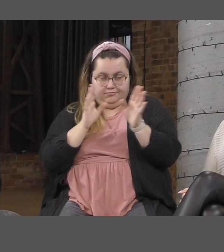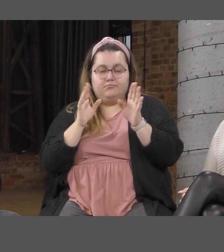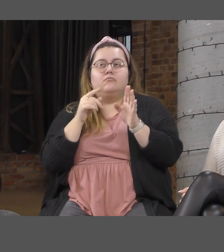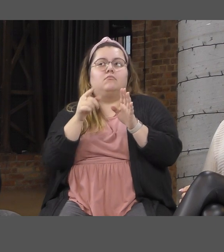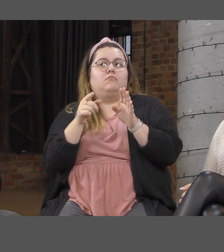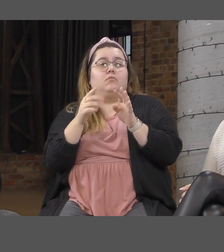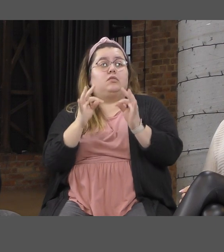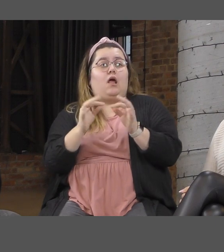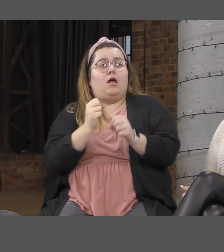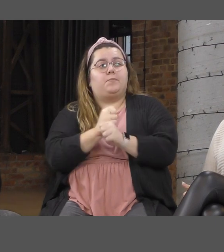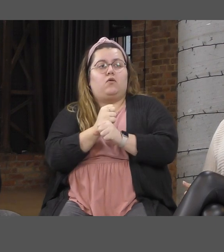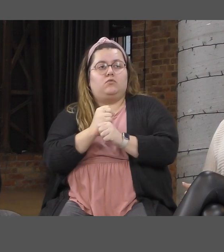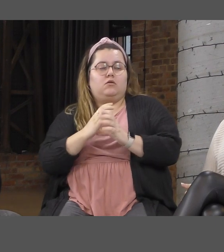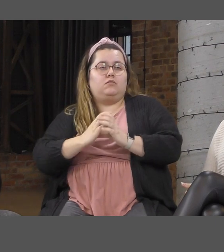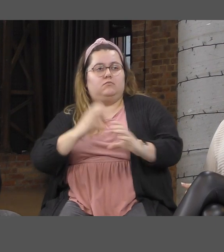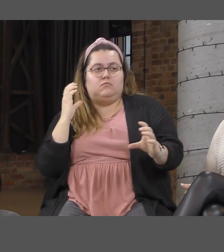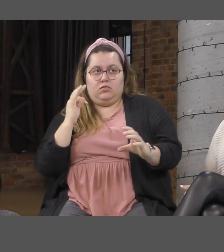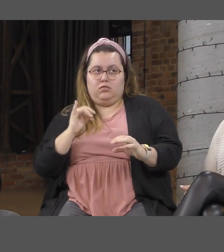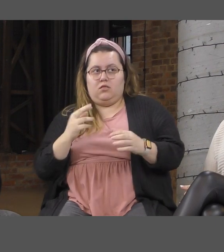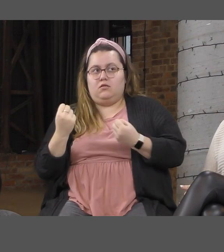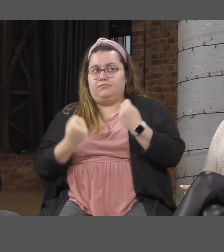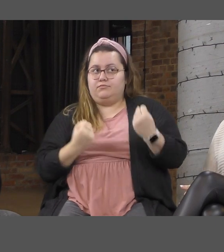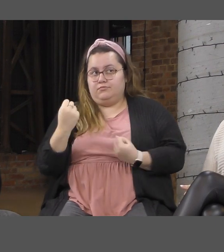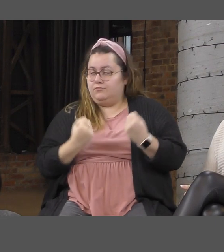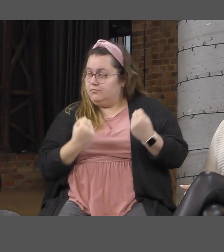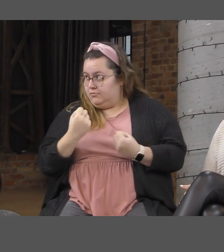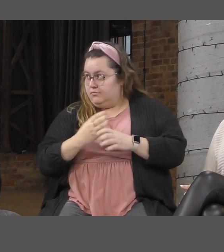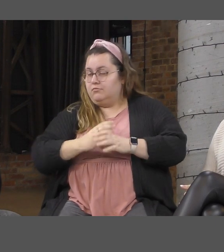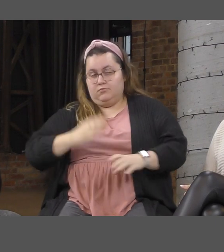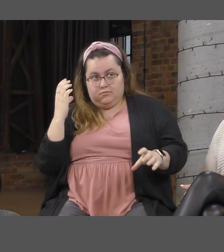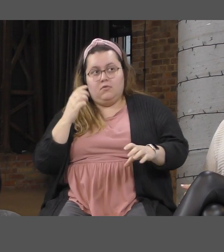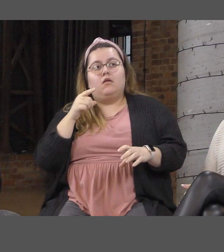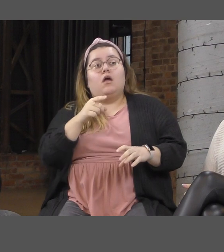hearing impaired, is now working on a tirade,